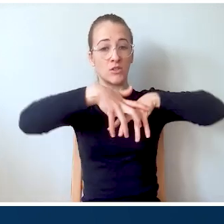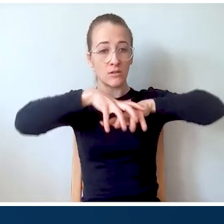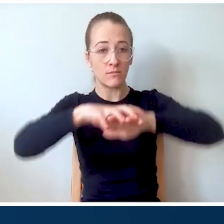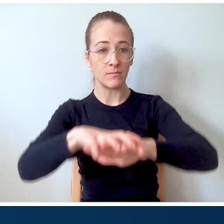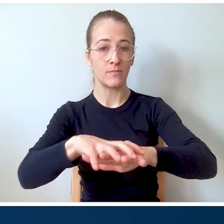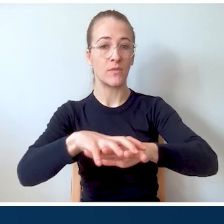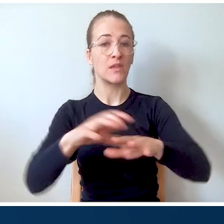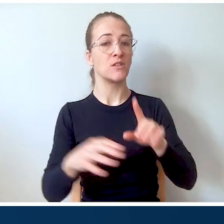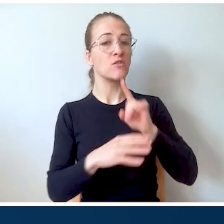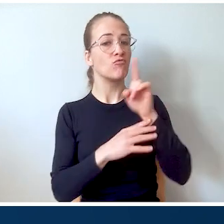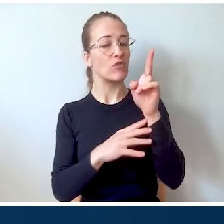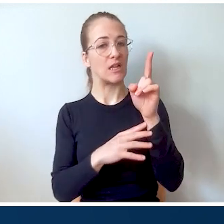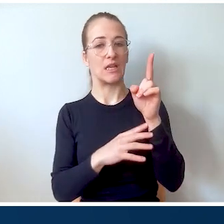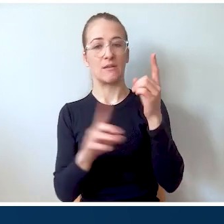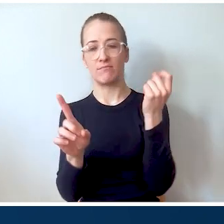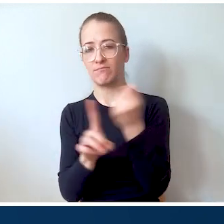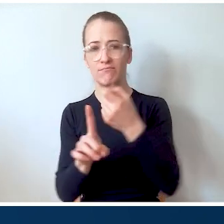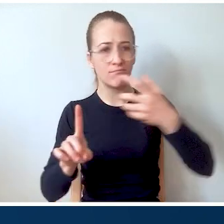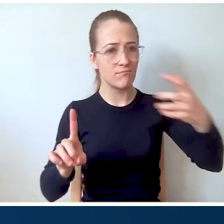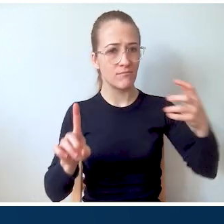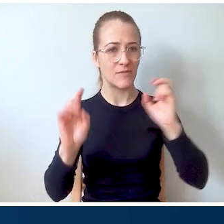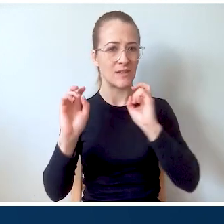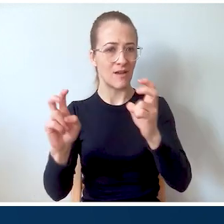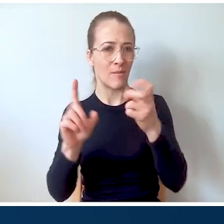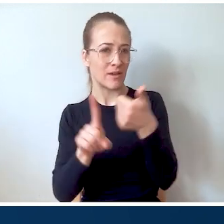is really an expansion of the topics themselves.